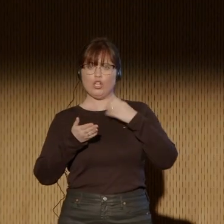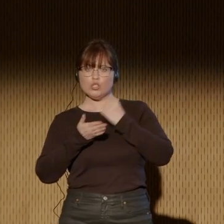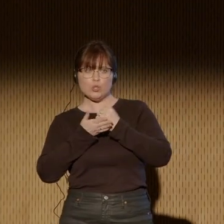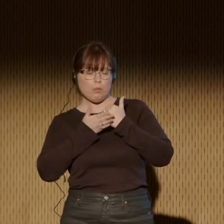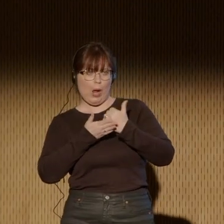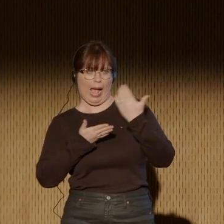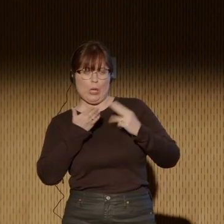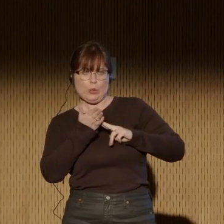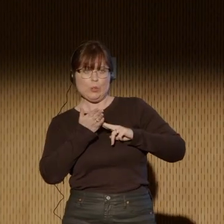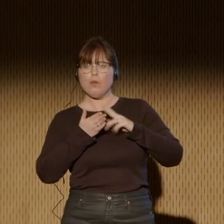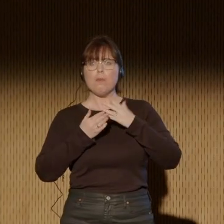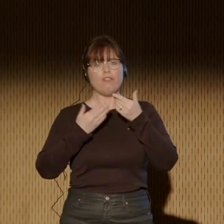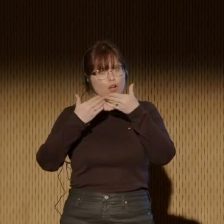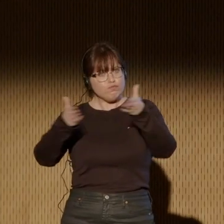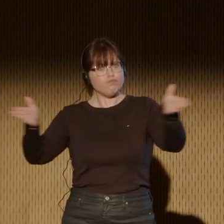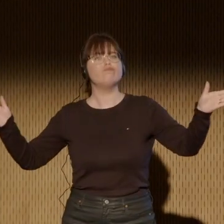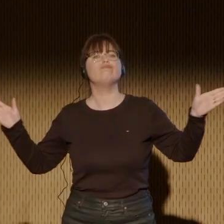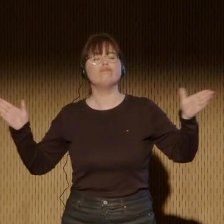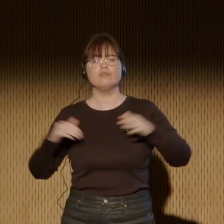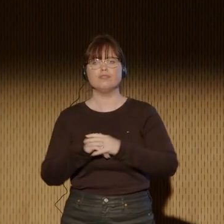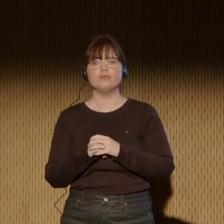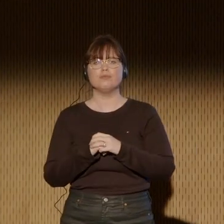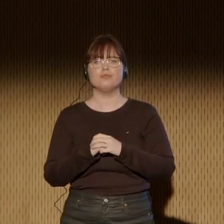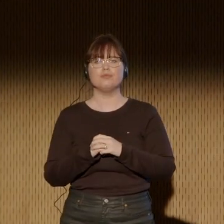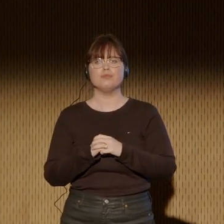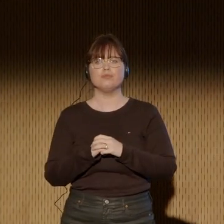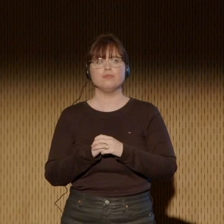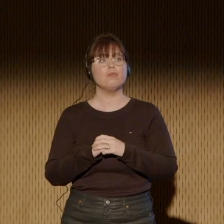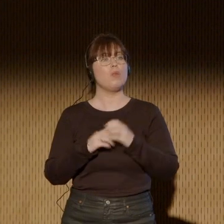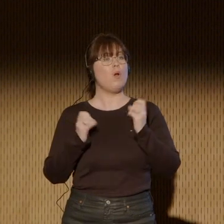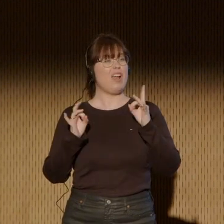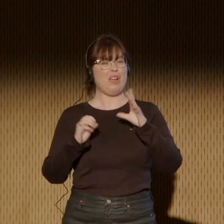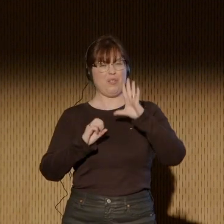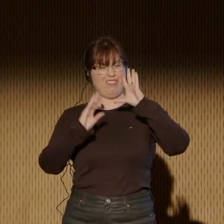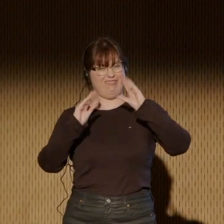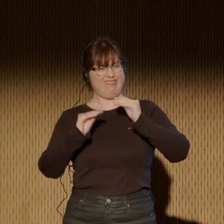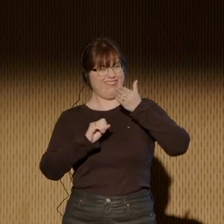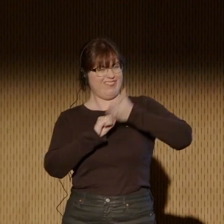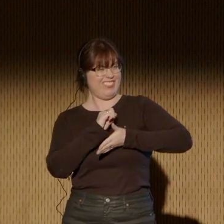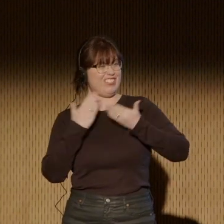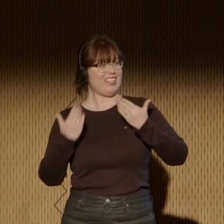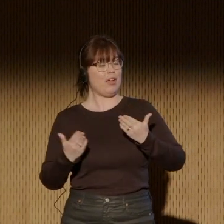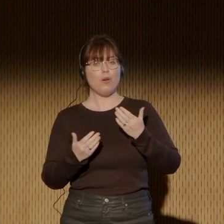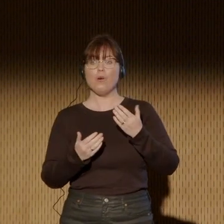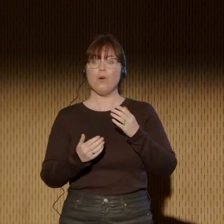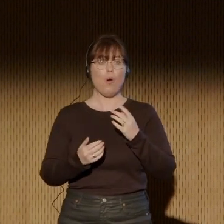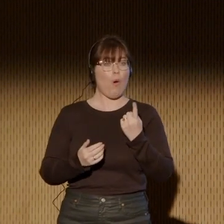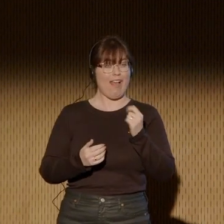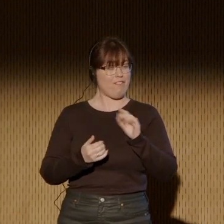and so on. Okay, we will leave it there unless you have any questions. We're very happy to